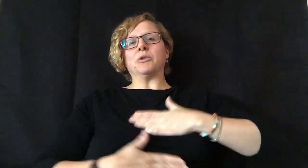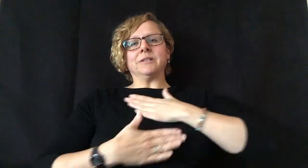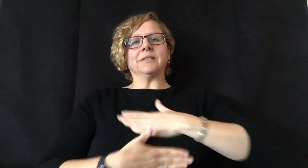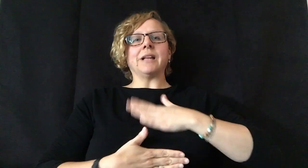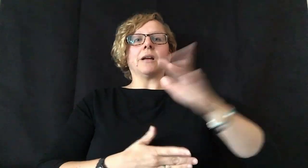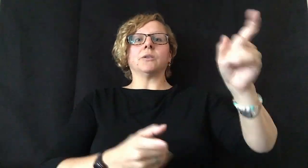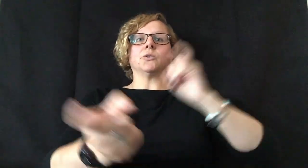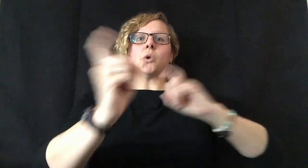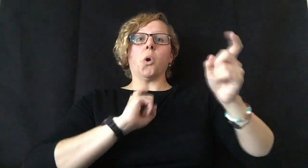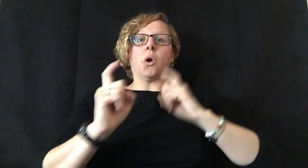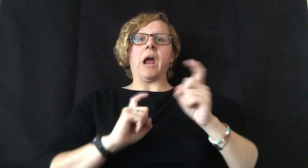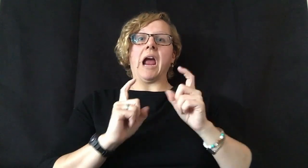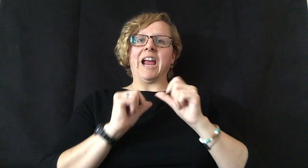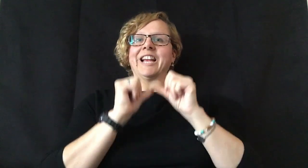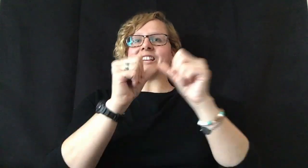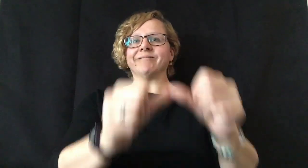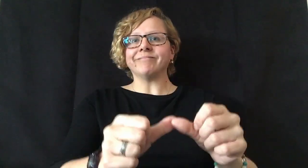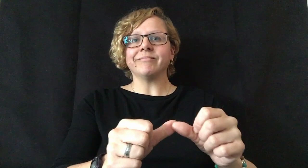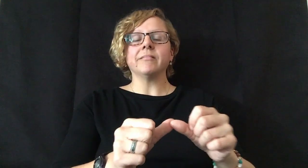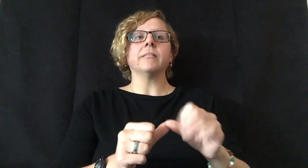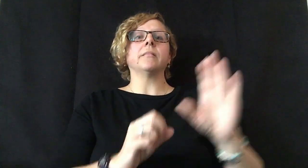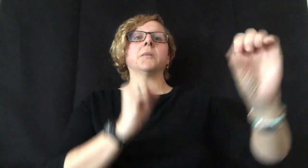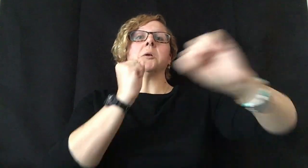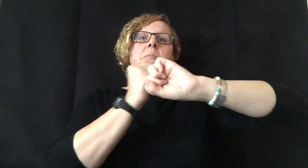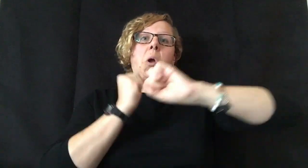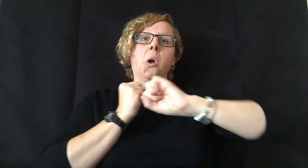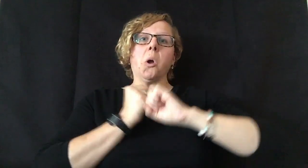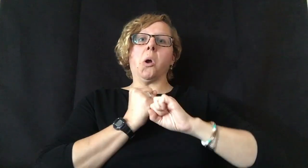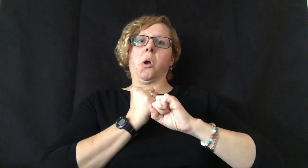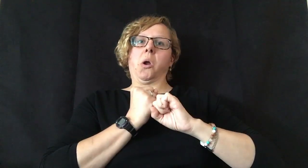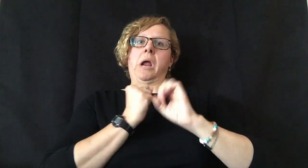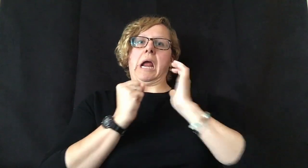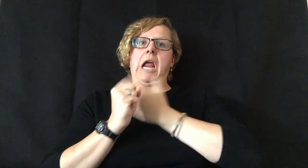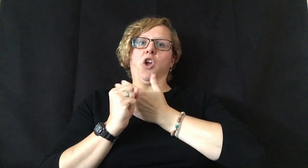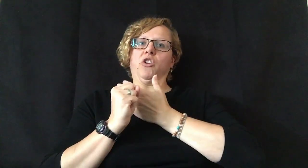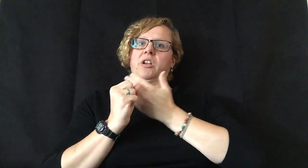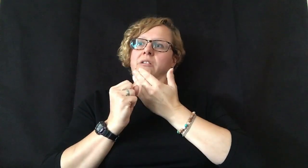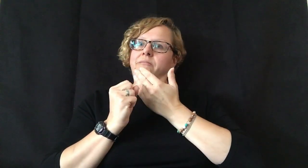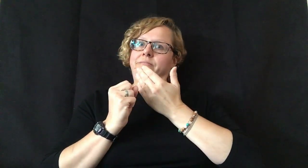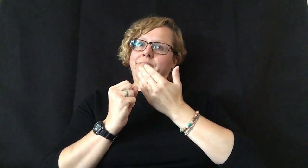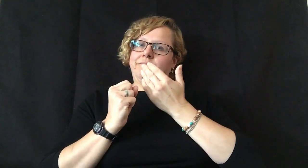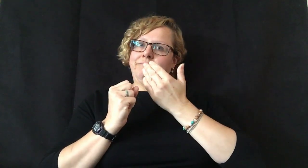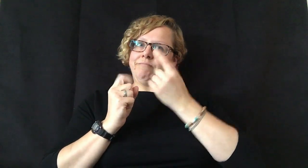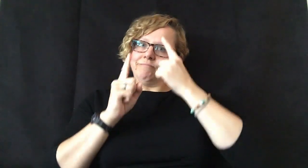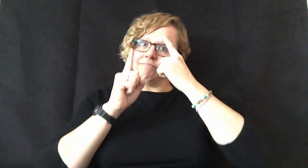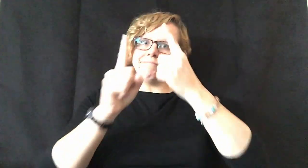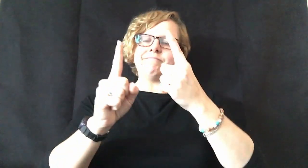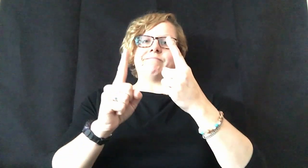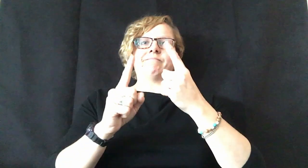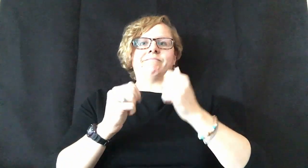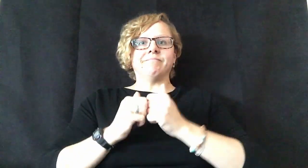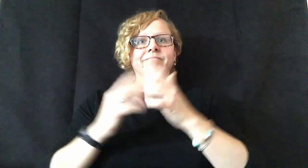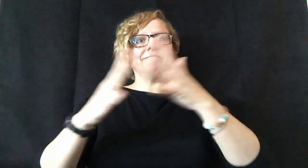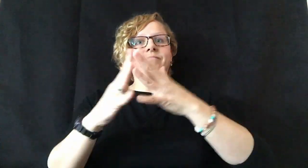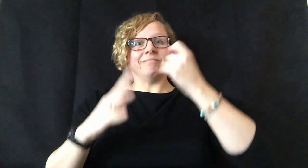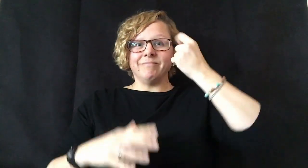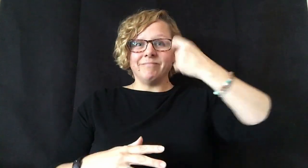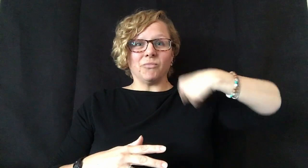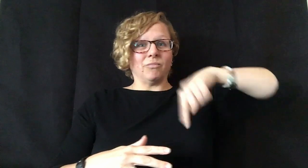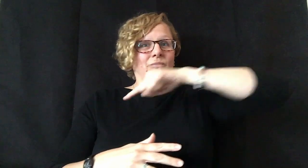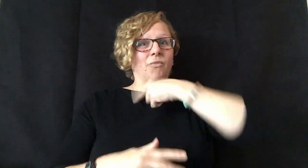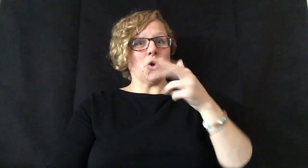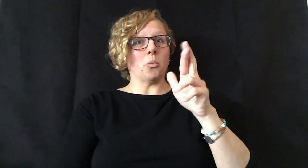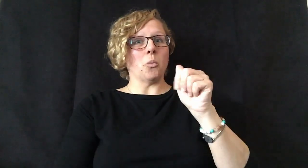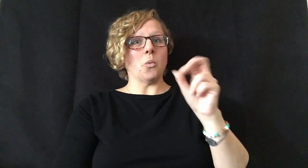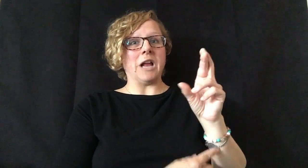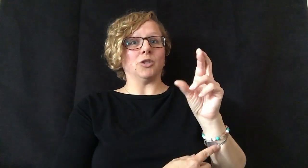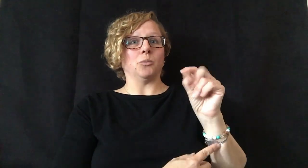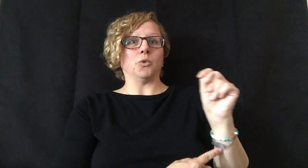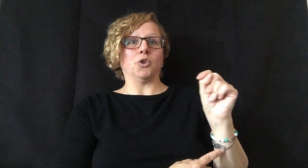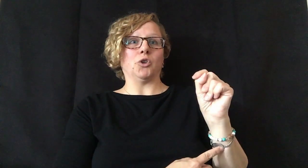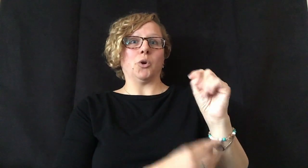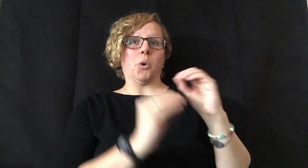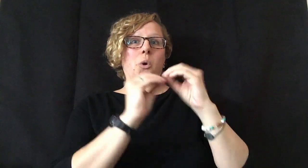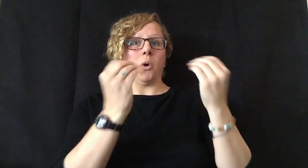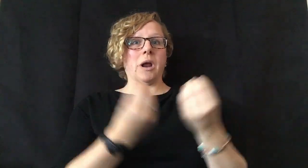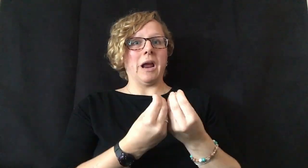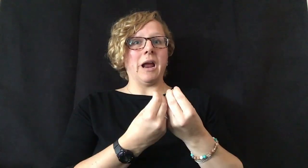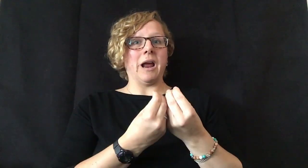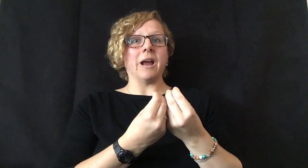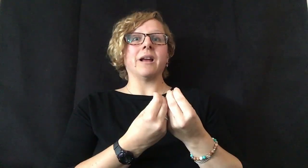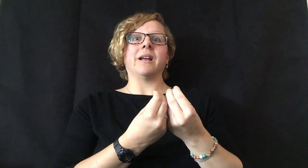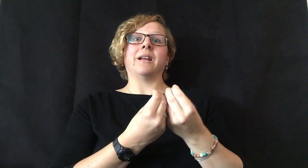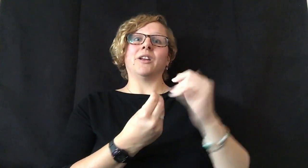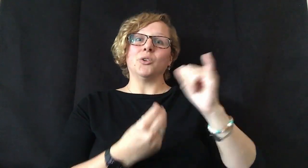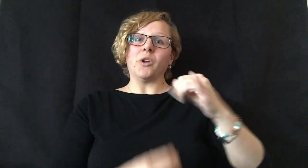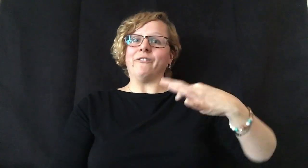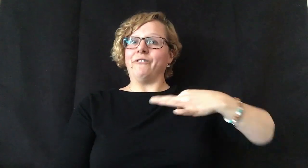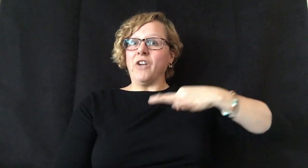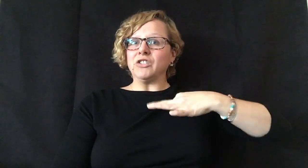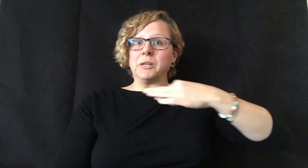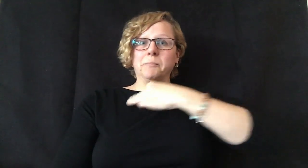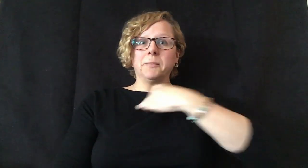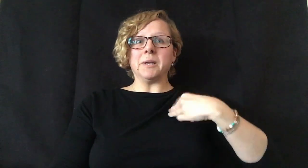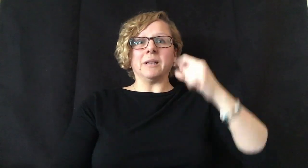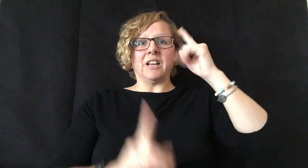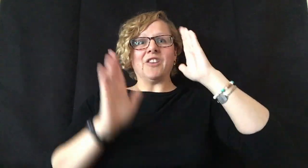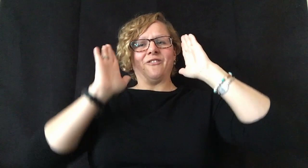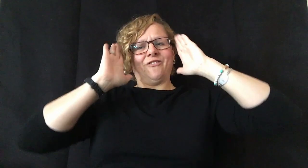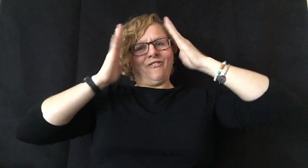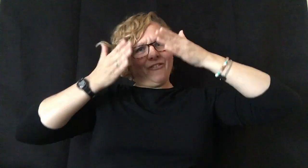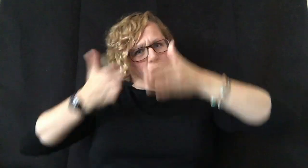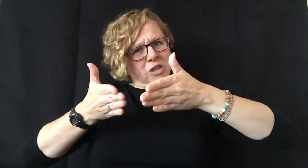to support our endeavours as we are a grassroots organizations of volunteer members focused on